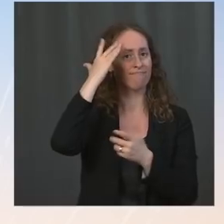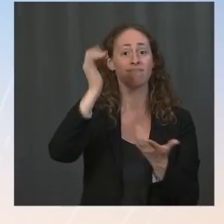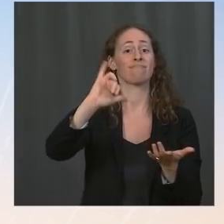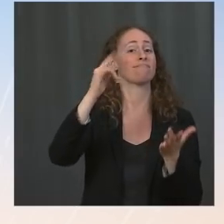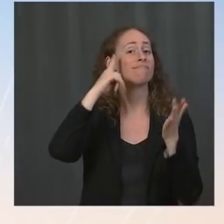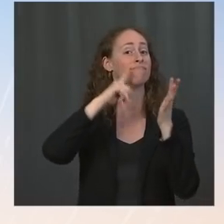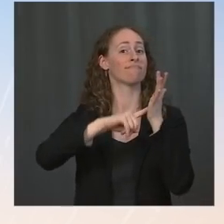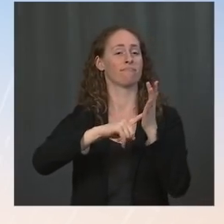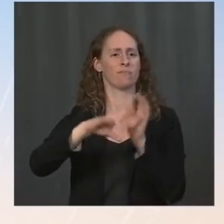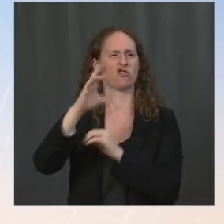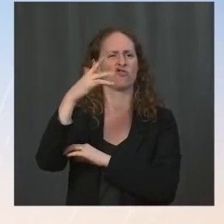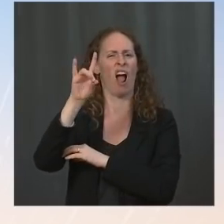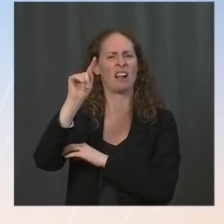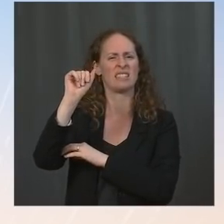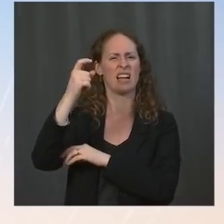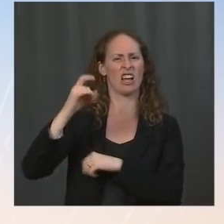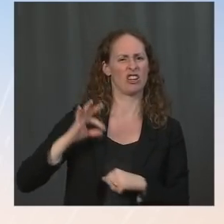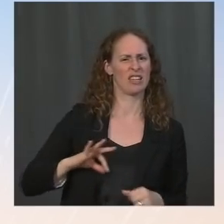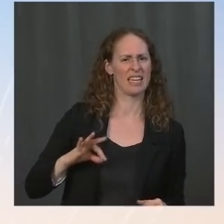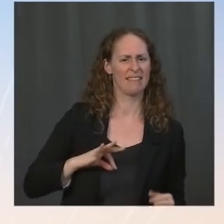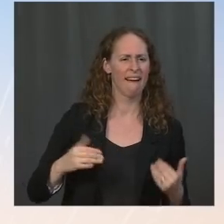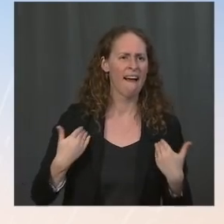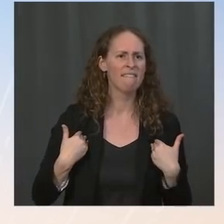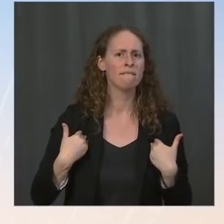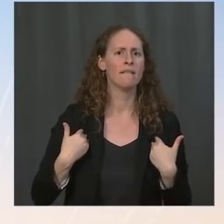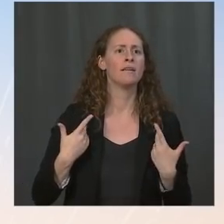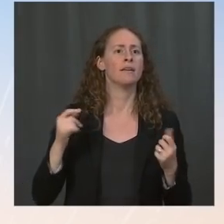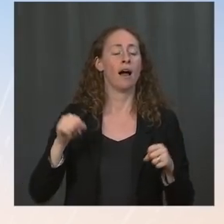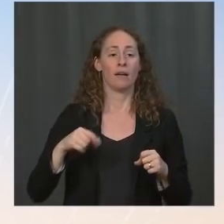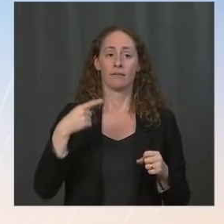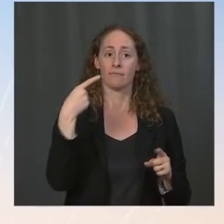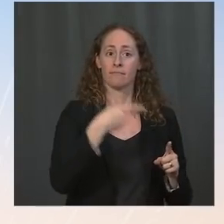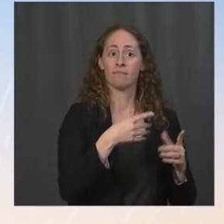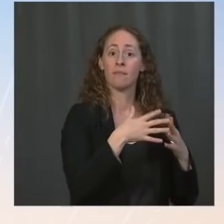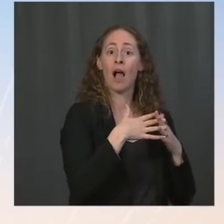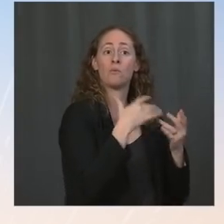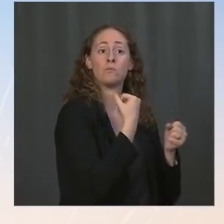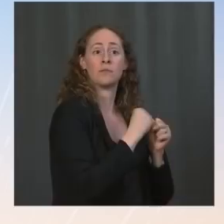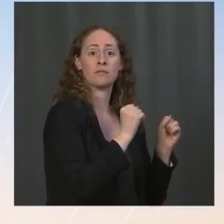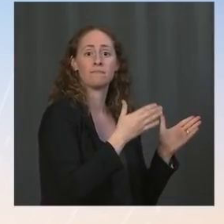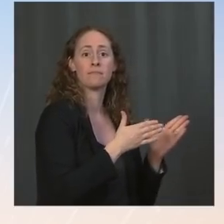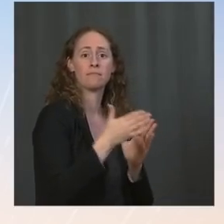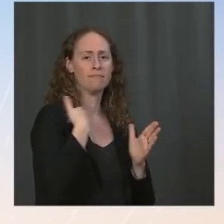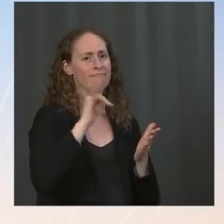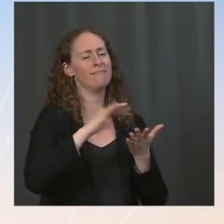that is still being distributed by the American Rescue Plan. Our objective continues to be to work